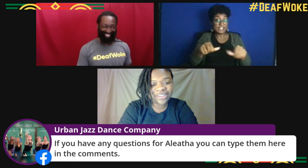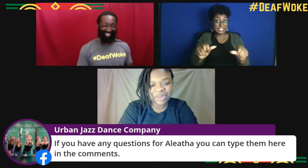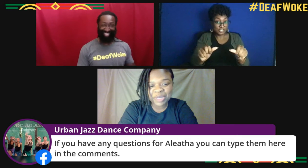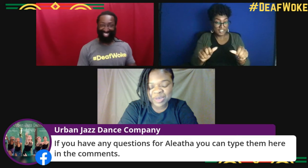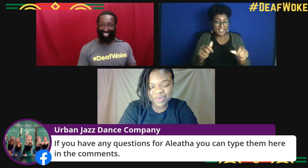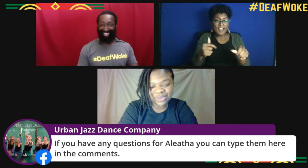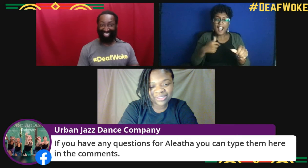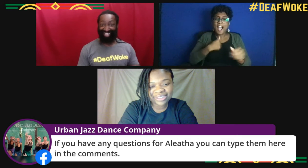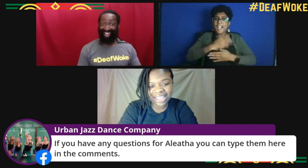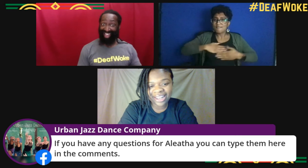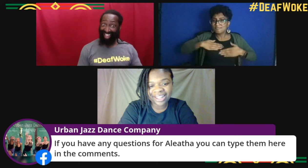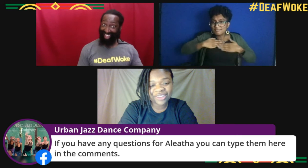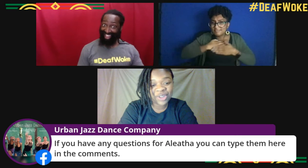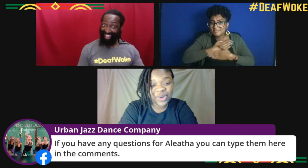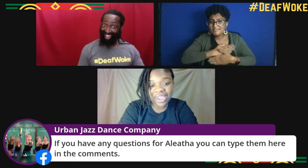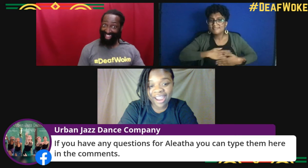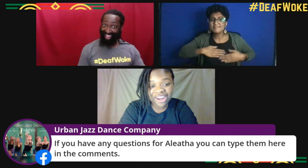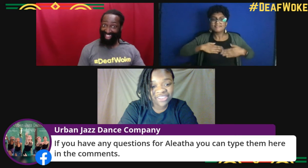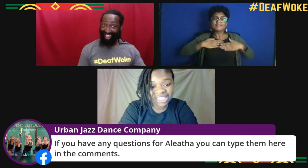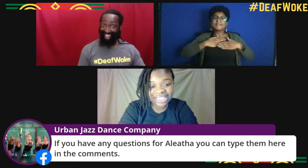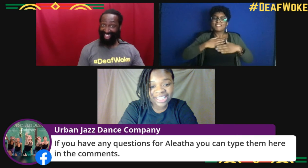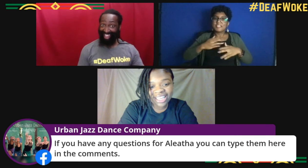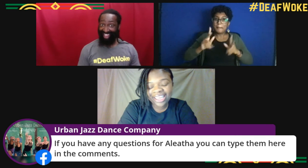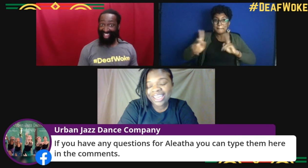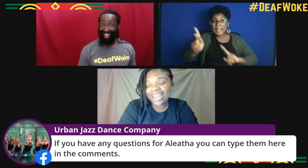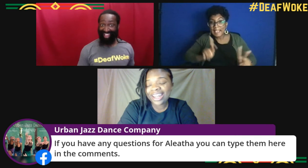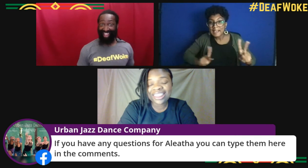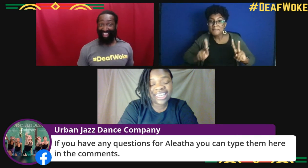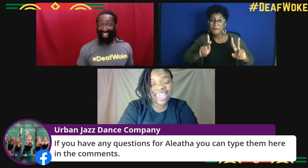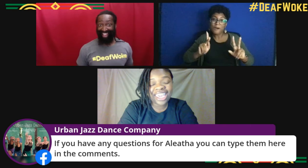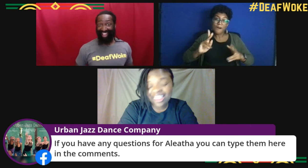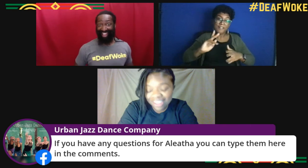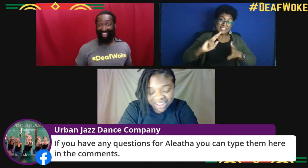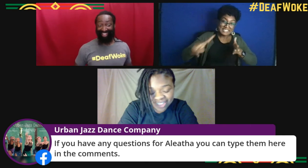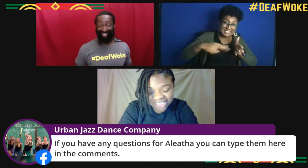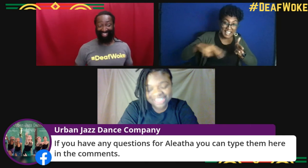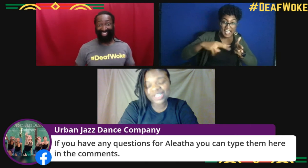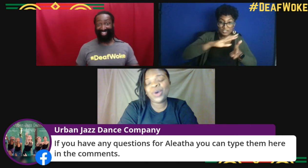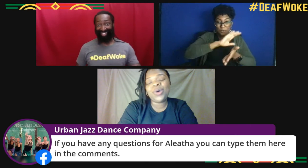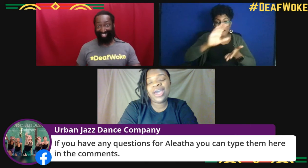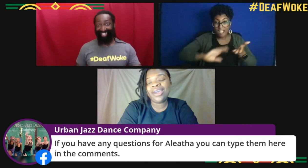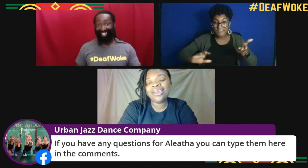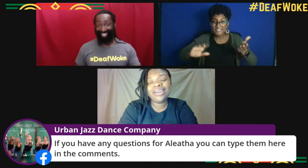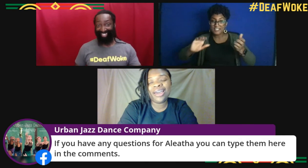I loved the people and I love the choreography and I didn't think anything of it.